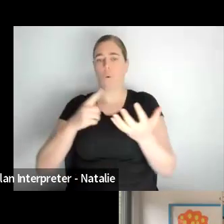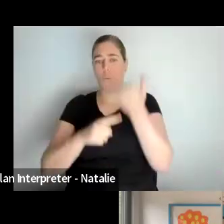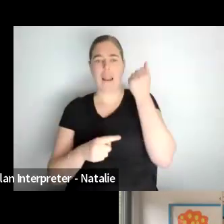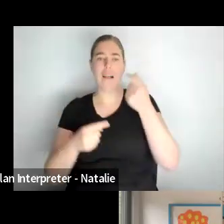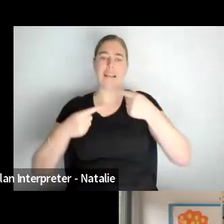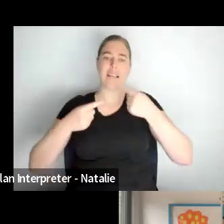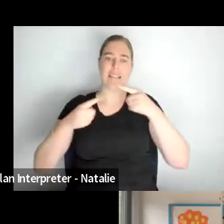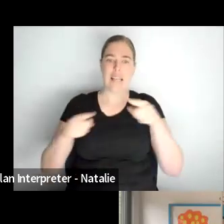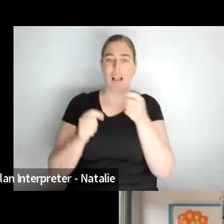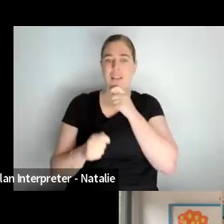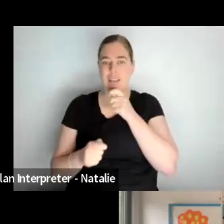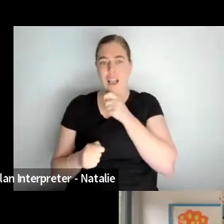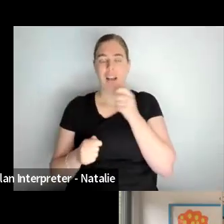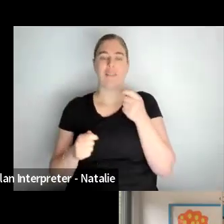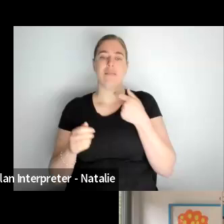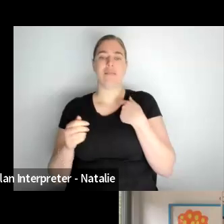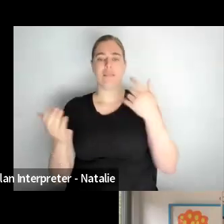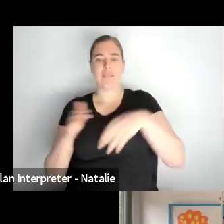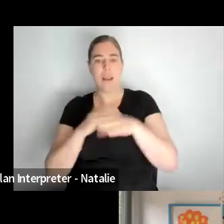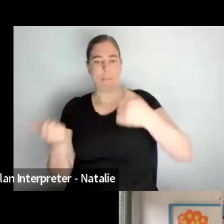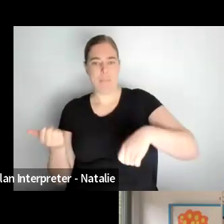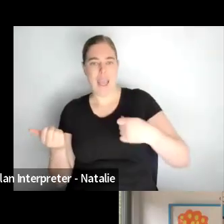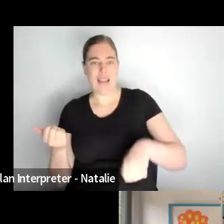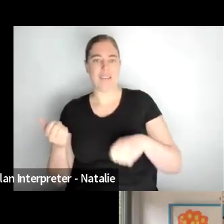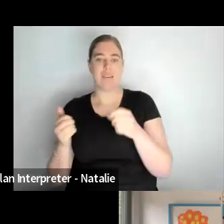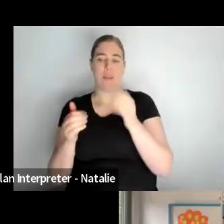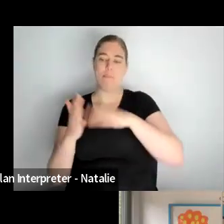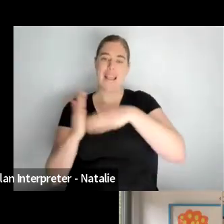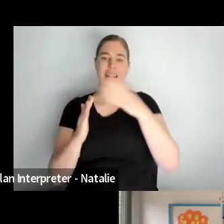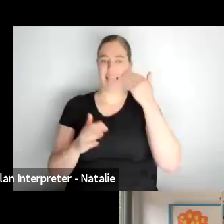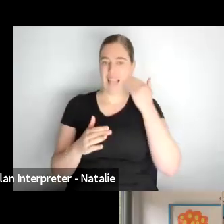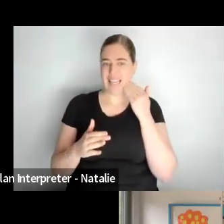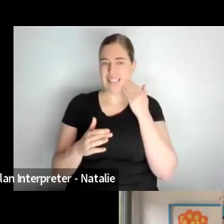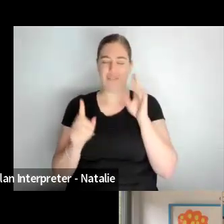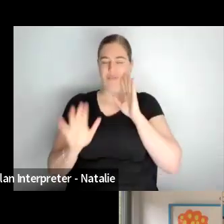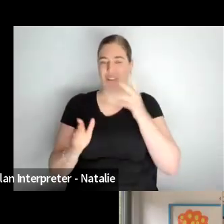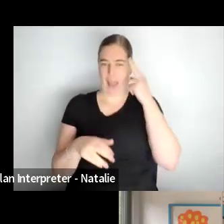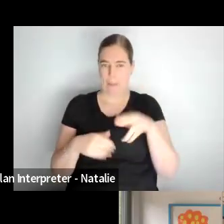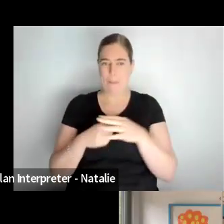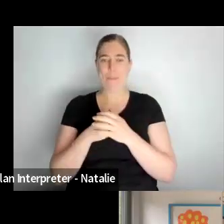founder of the band Painted Ladies and indie minor rock premiers. Luke is a descendant of